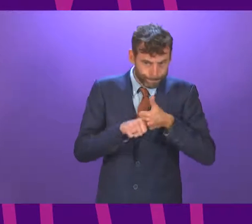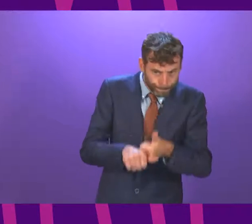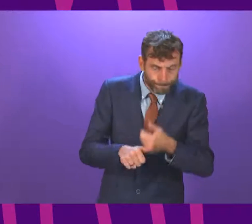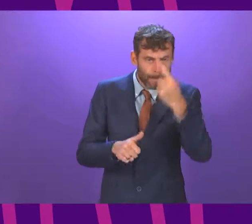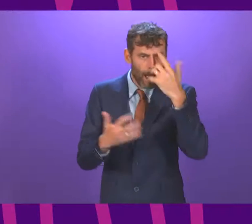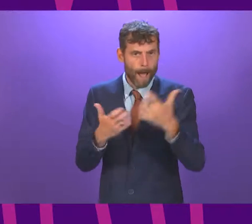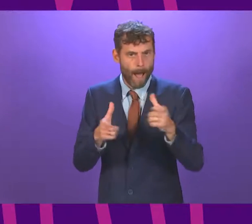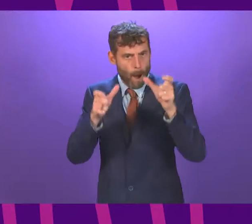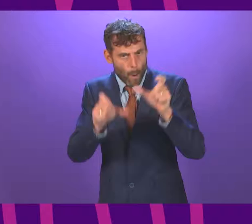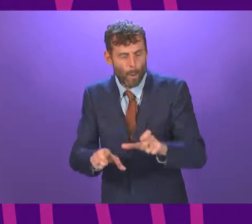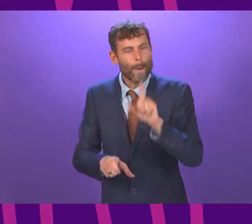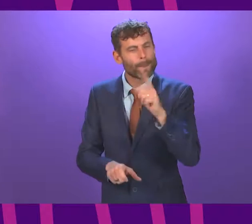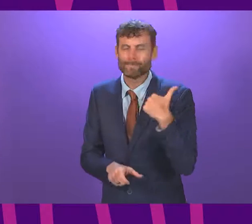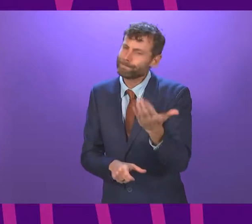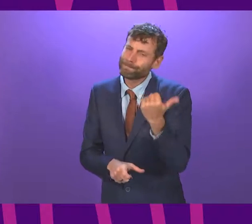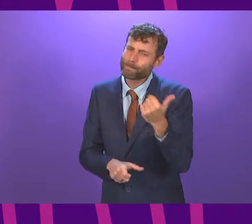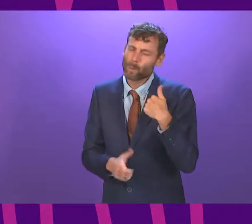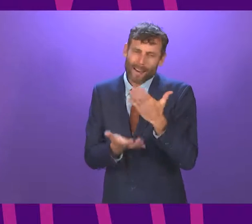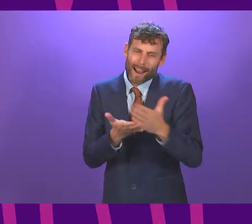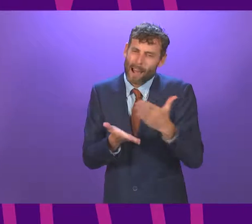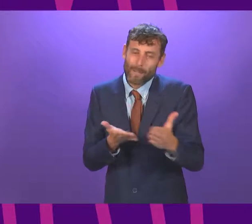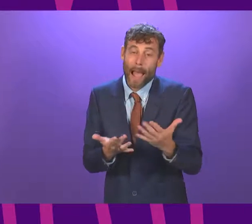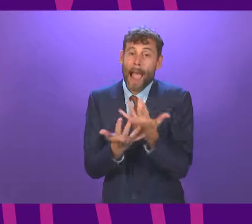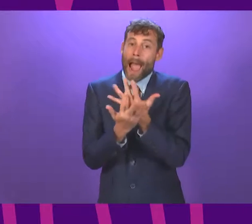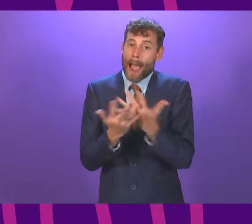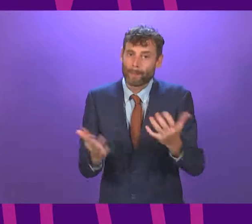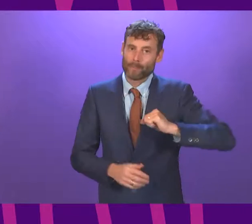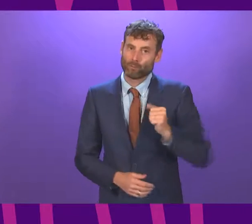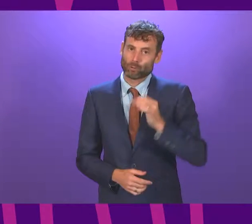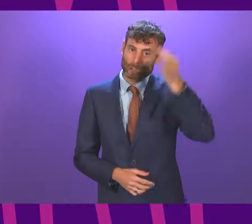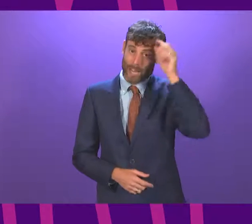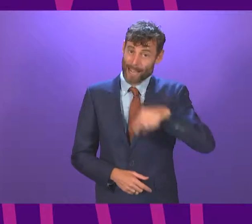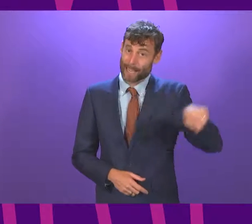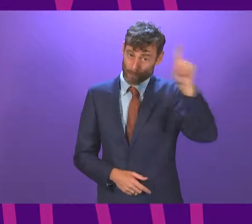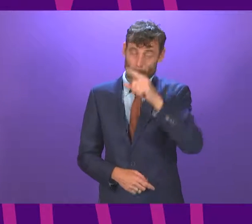I ask for details of how many of Scotland’s councils have committed to supporting resettlement